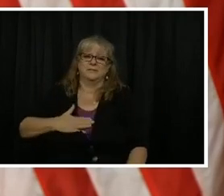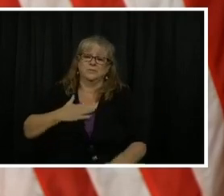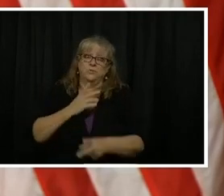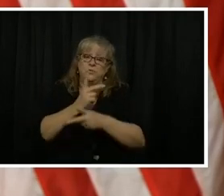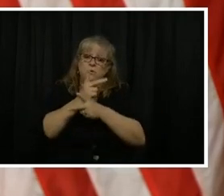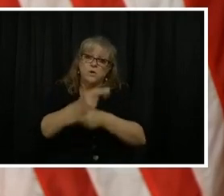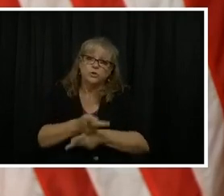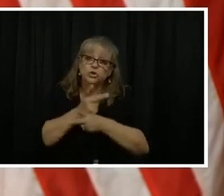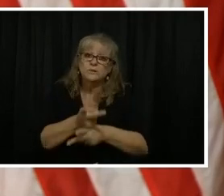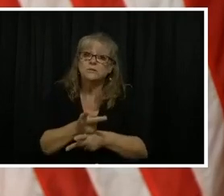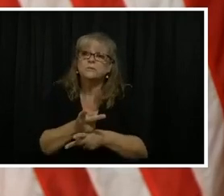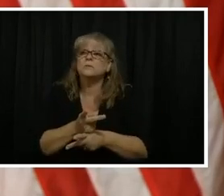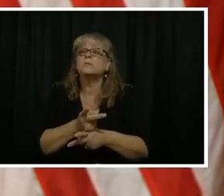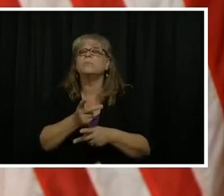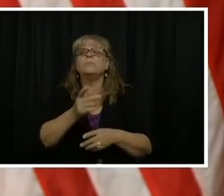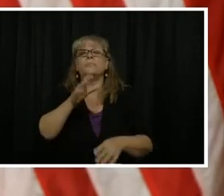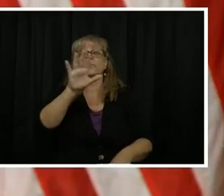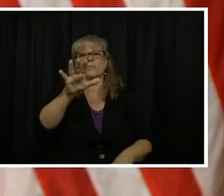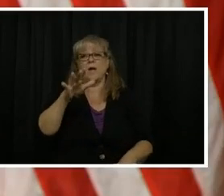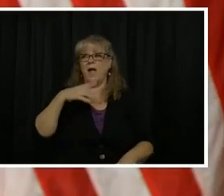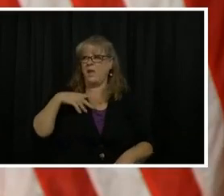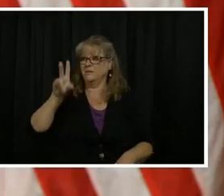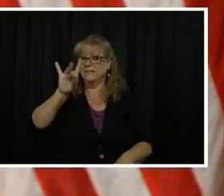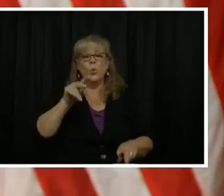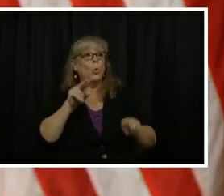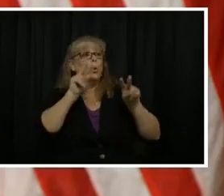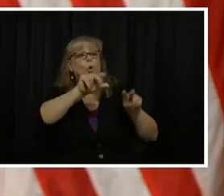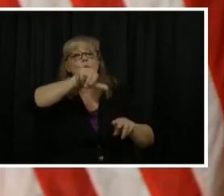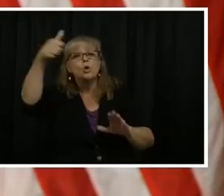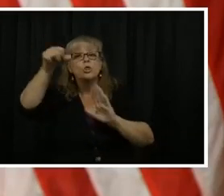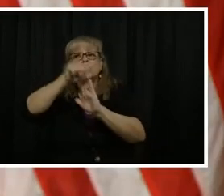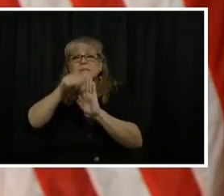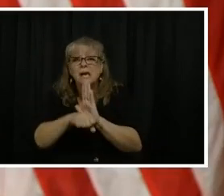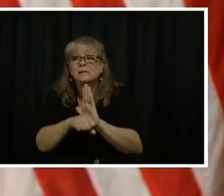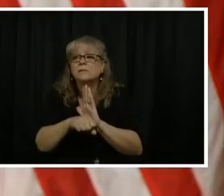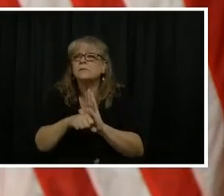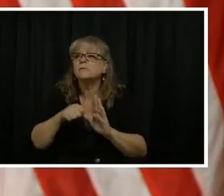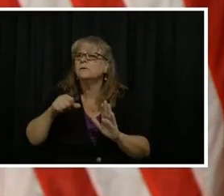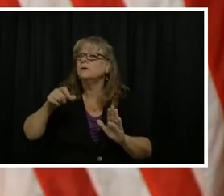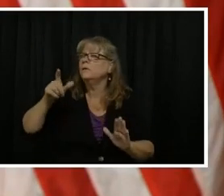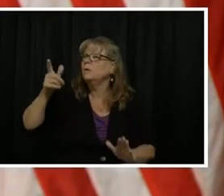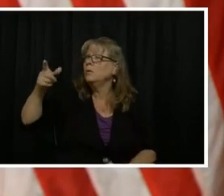WARNINGS OVER THE LAST WEEK. WE ARE REALLY ON THE KNIFE'S EDGE. MANY NEARBY STATES HAVE SHOWN